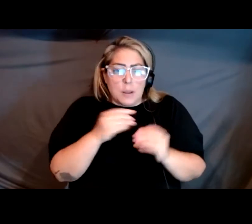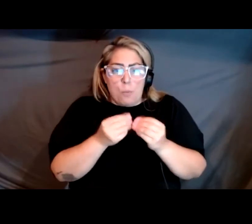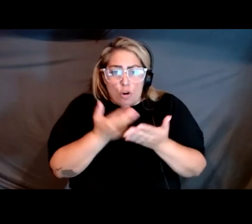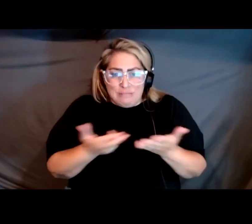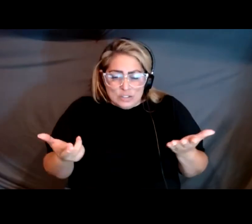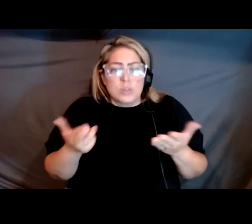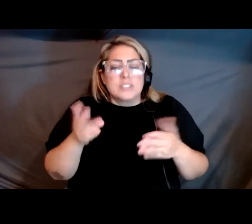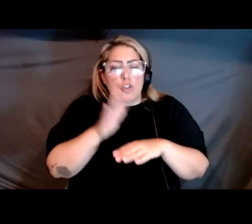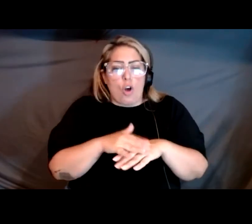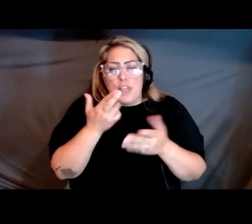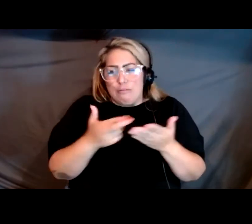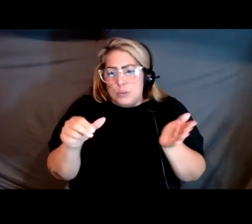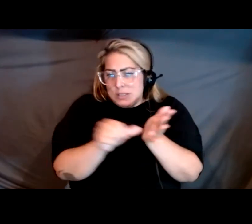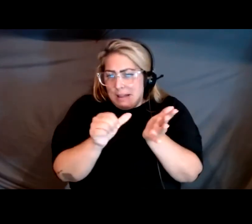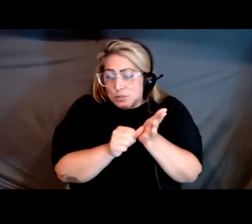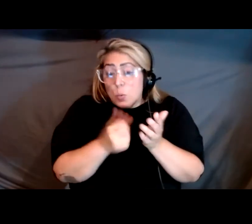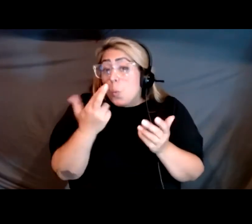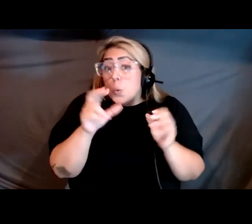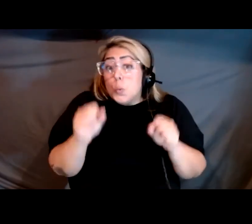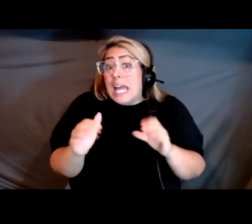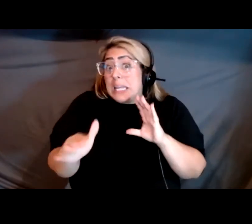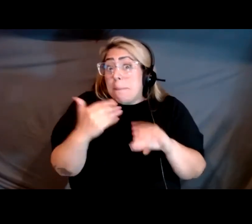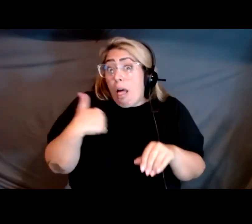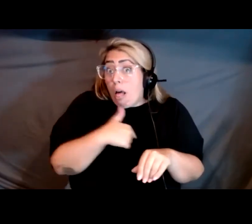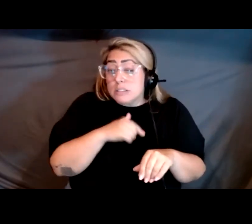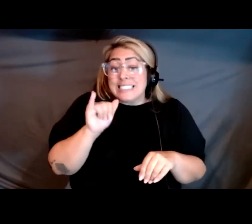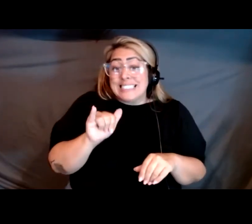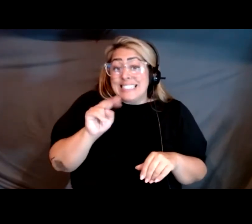or you can email info at the Dance/NYC.